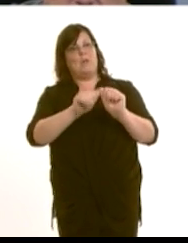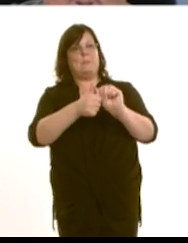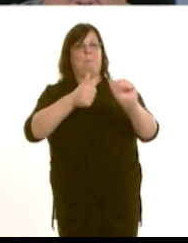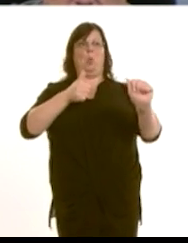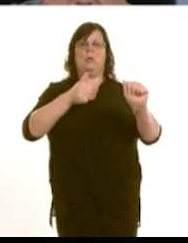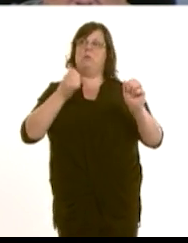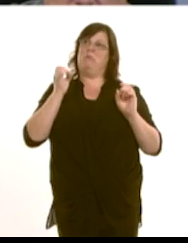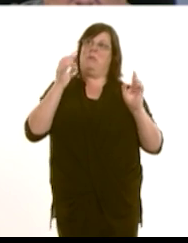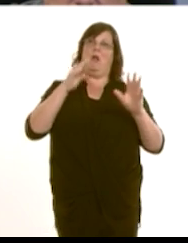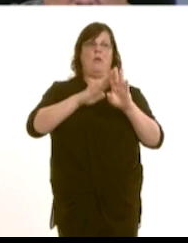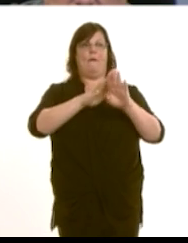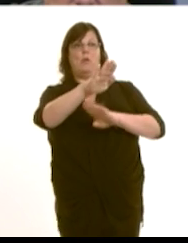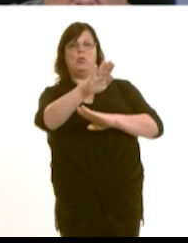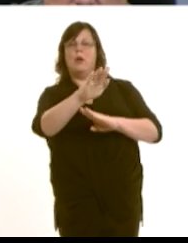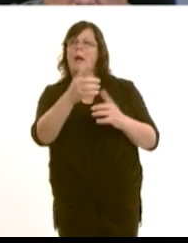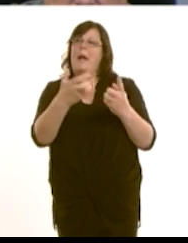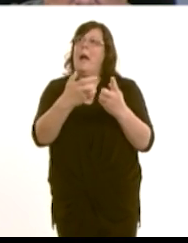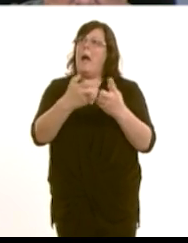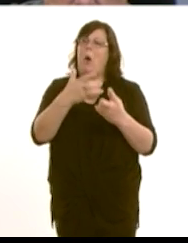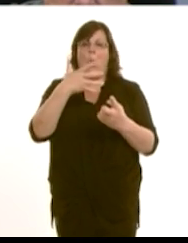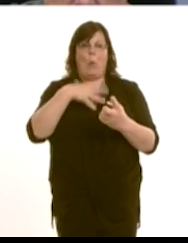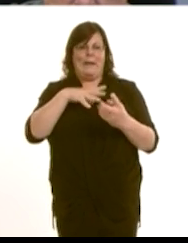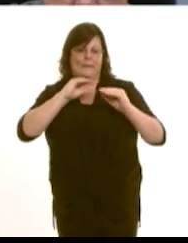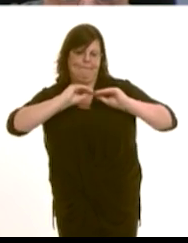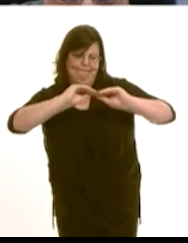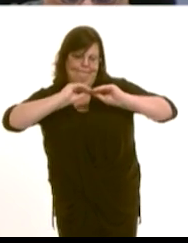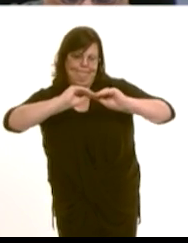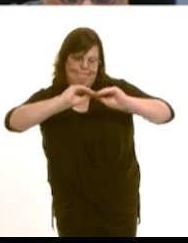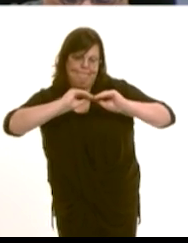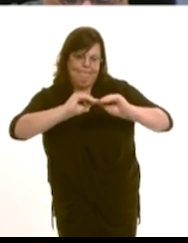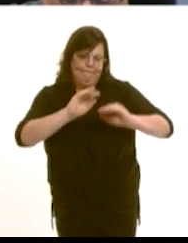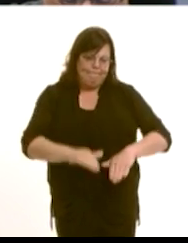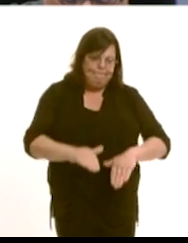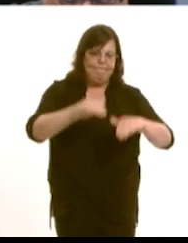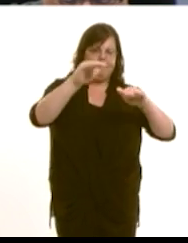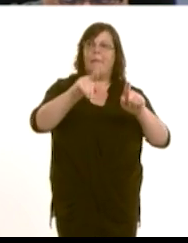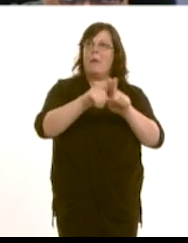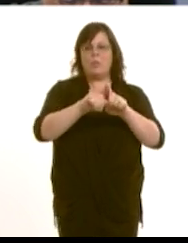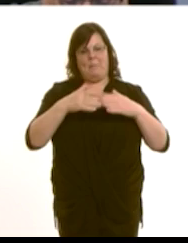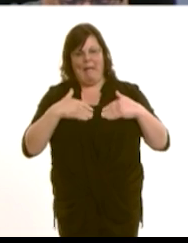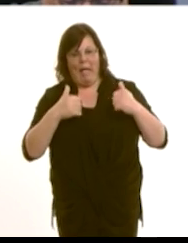stars of the future, we need to start early, get them early, get them healthy and get them really used to the whole sports agenda.